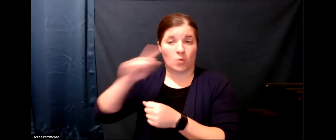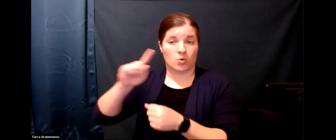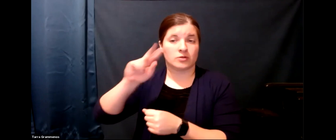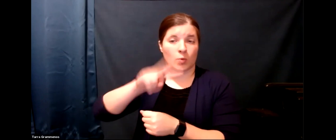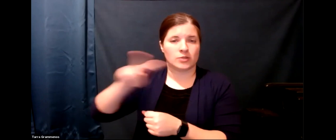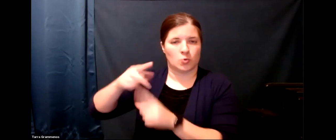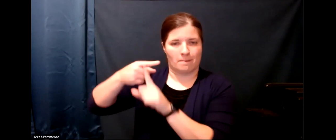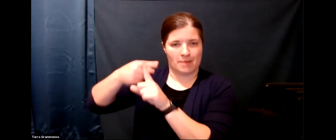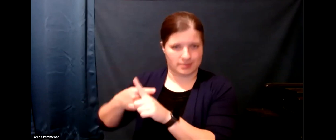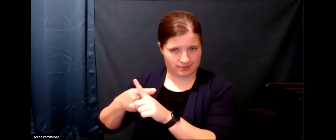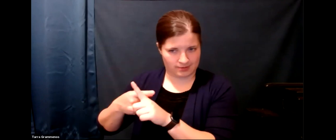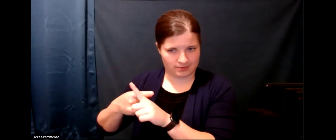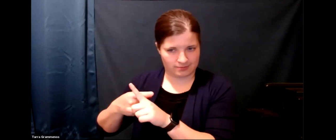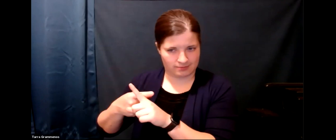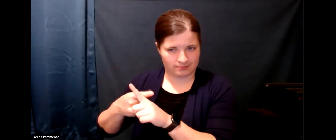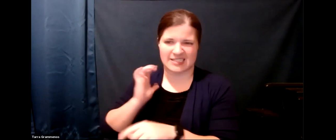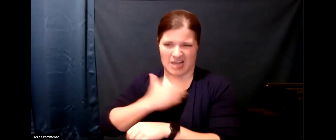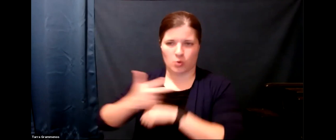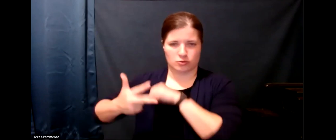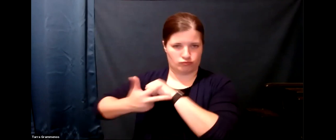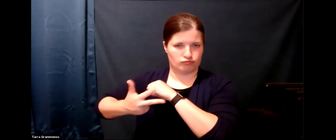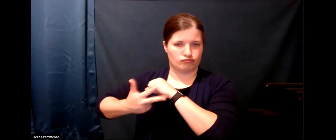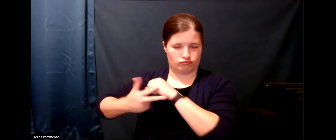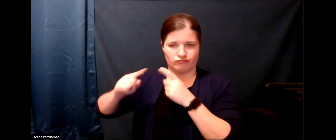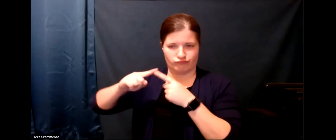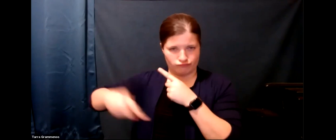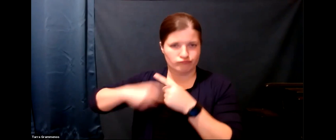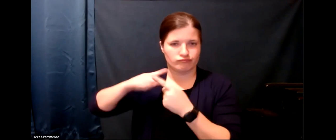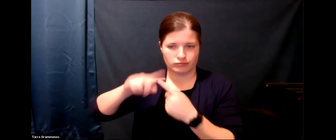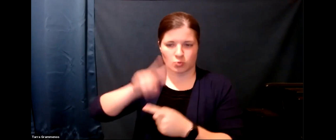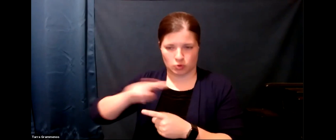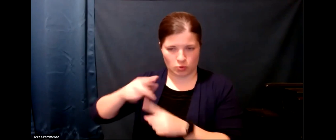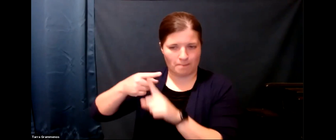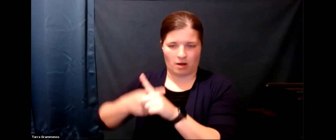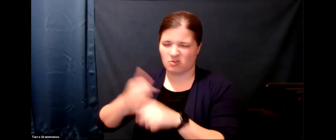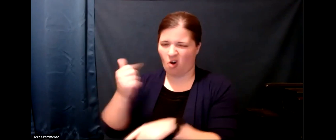And that's our retention cycle. That's with all of our official documents.